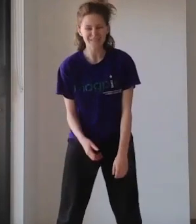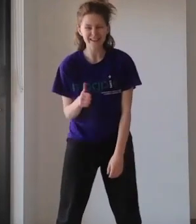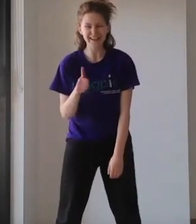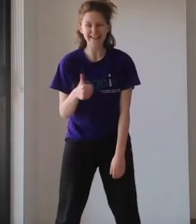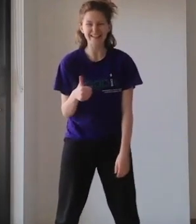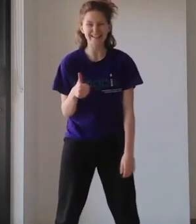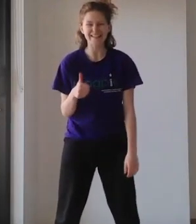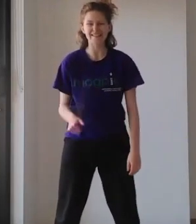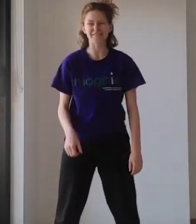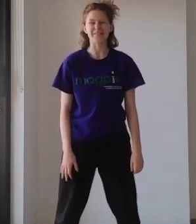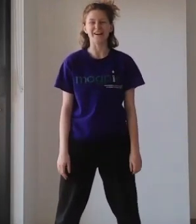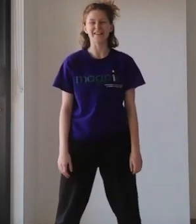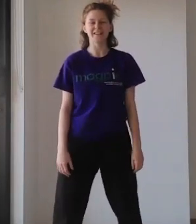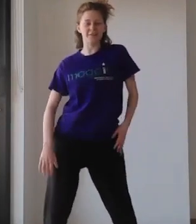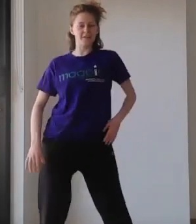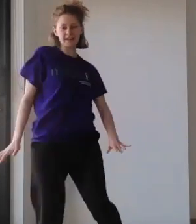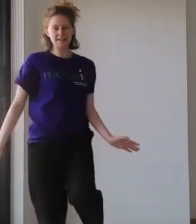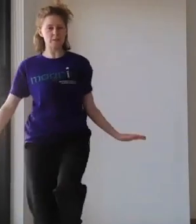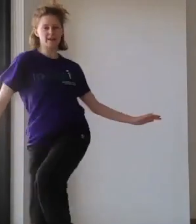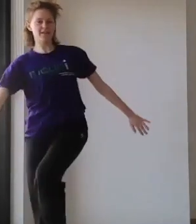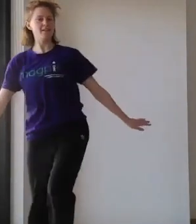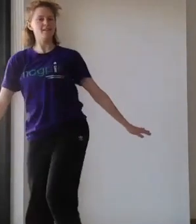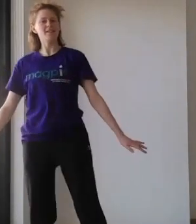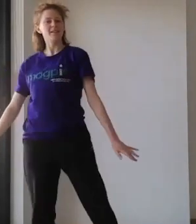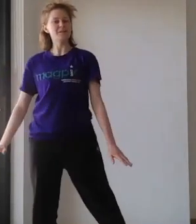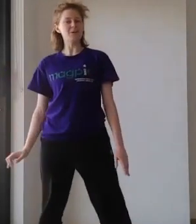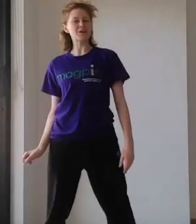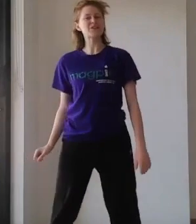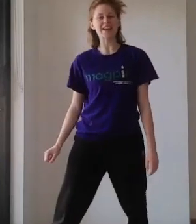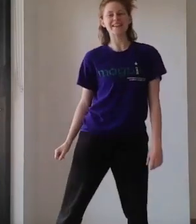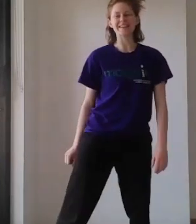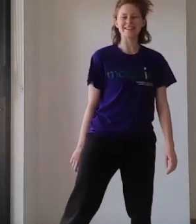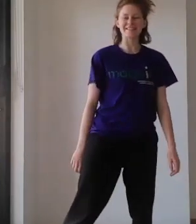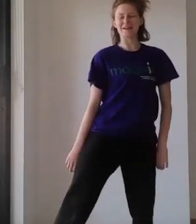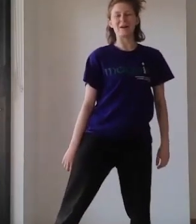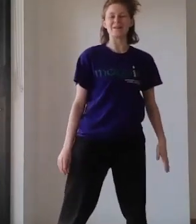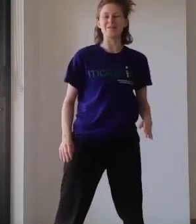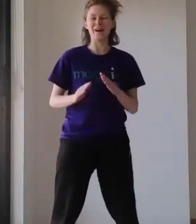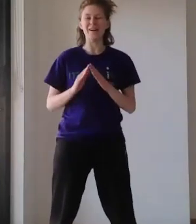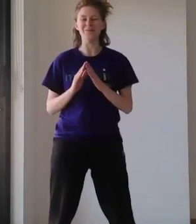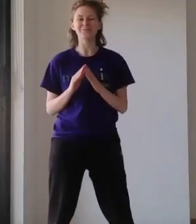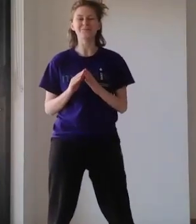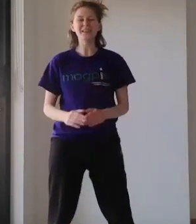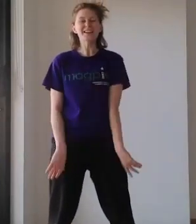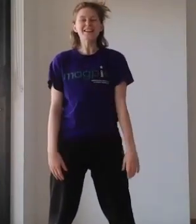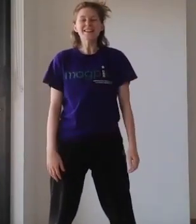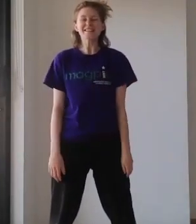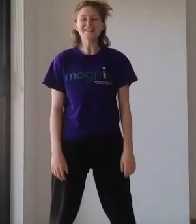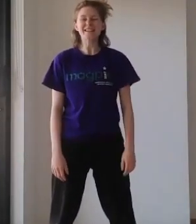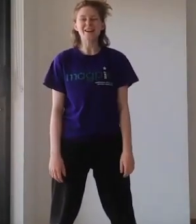really nice everyone i feel a little bit more shaky i don't know about you at home so